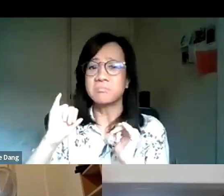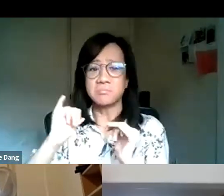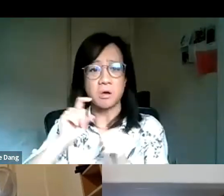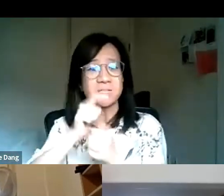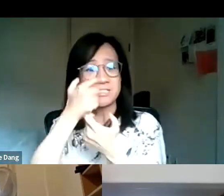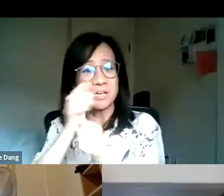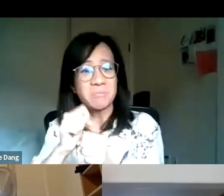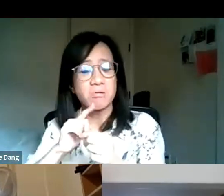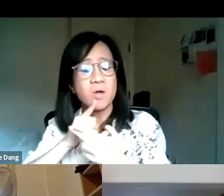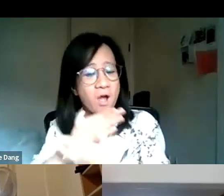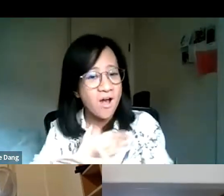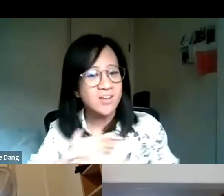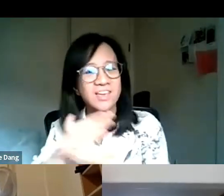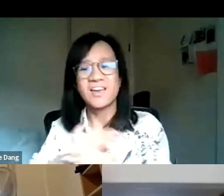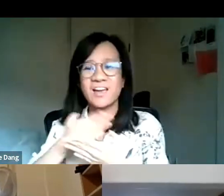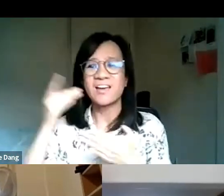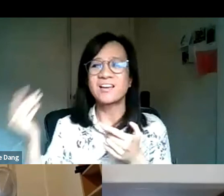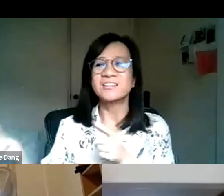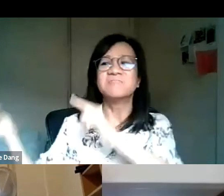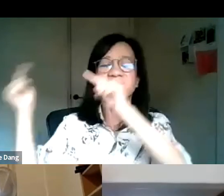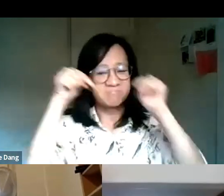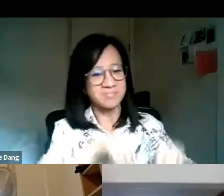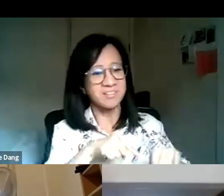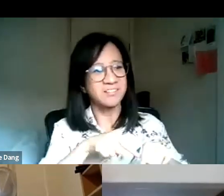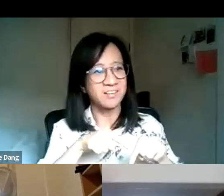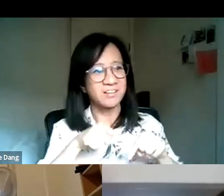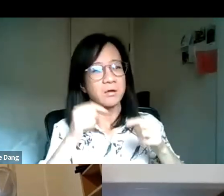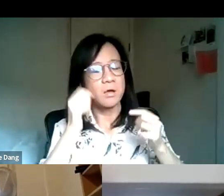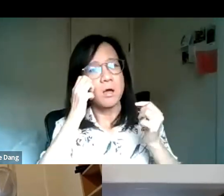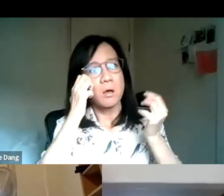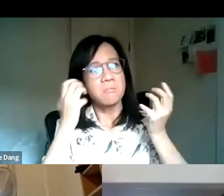for 2 weeks, and it was very interesting. I really enjoyed it.